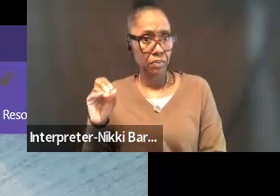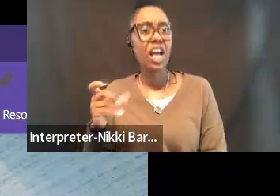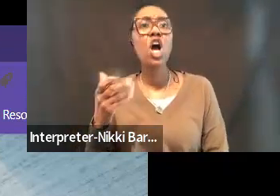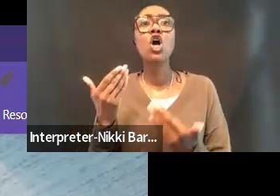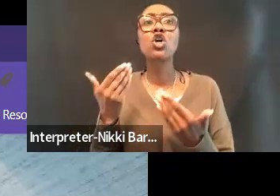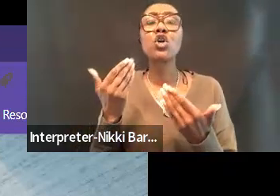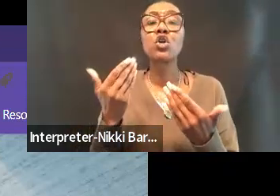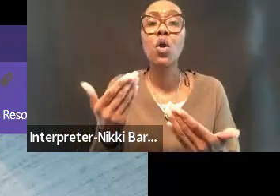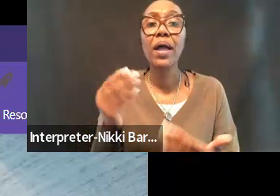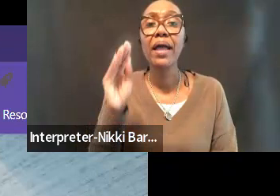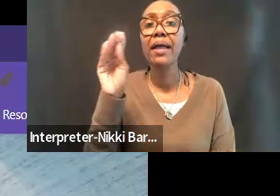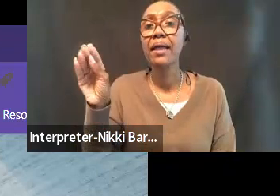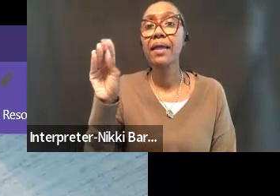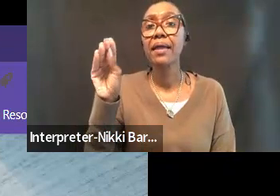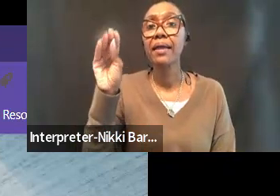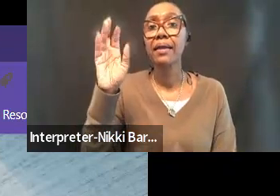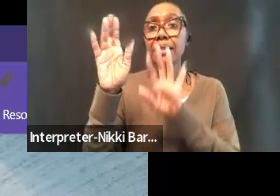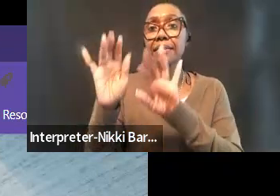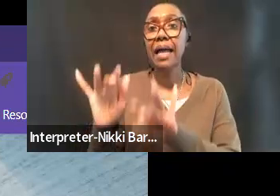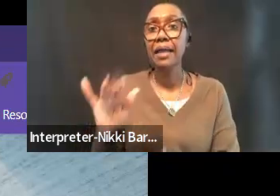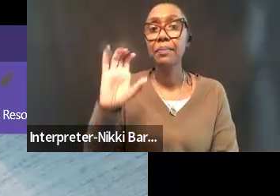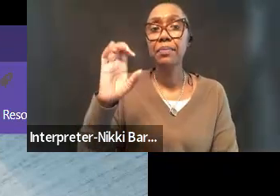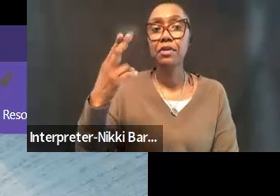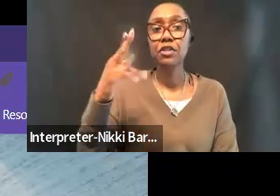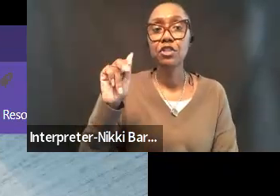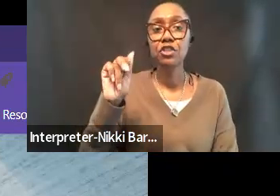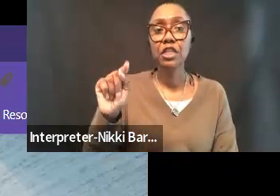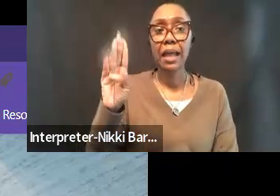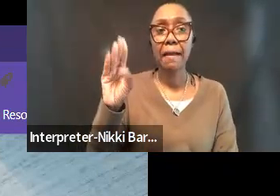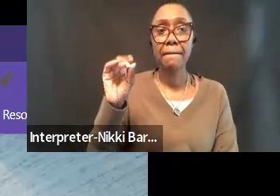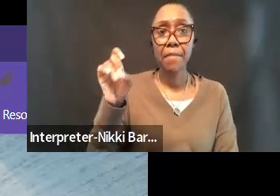Go ahead and put in the chat if you can.